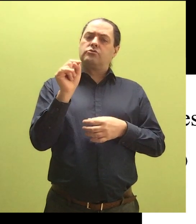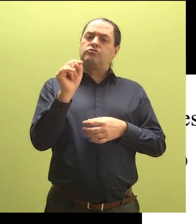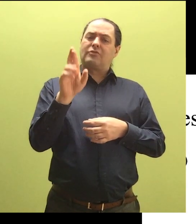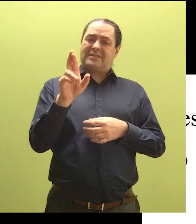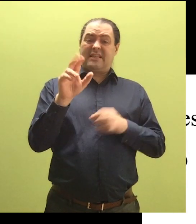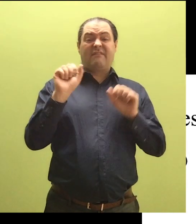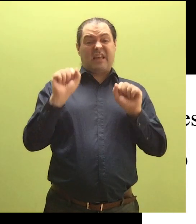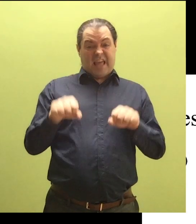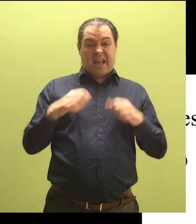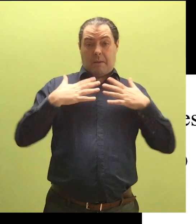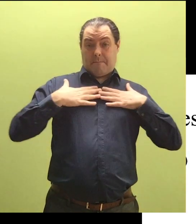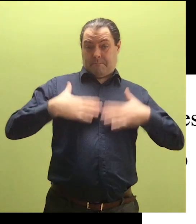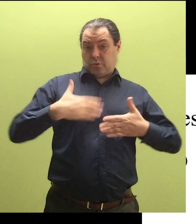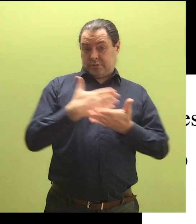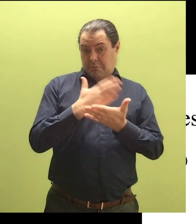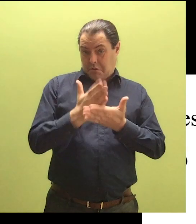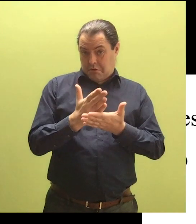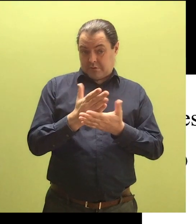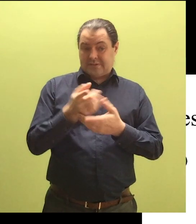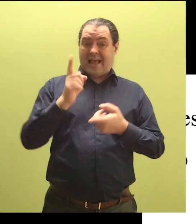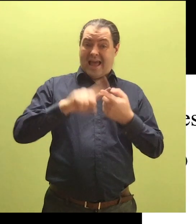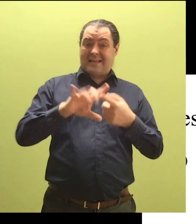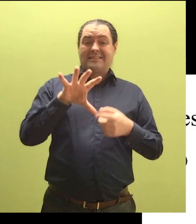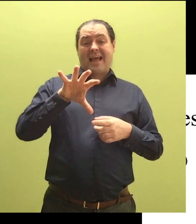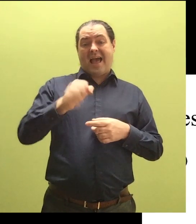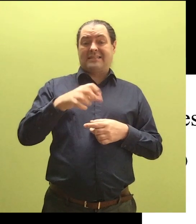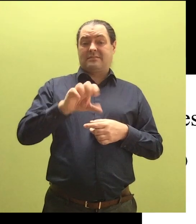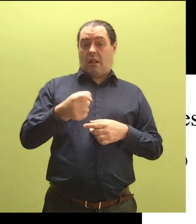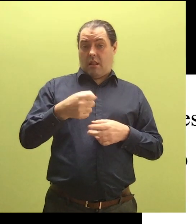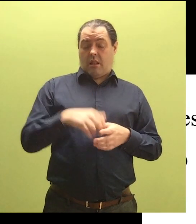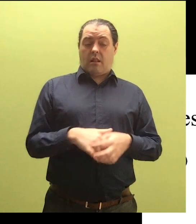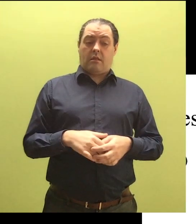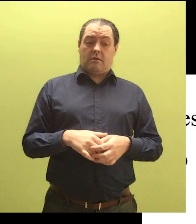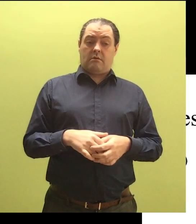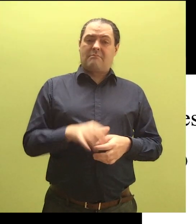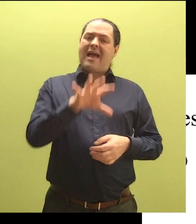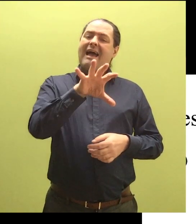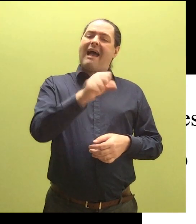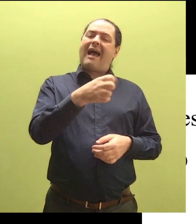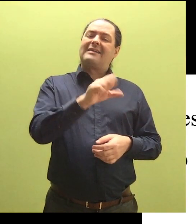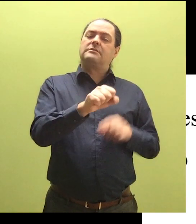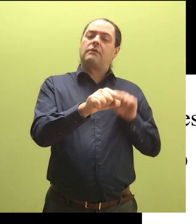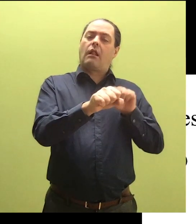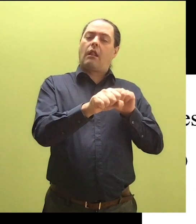can surface both as a body part classifier and a handling classifier. But the handleing classifier handshape